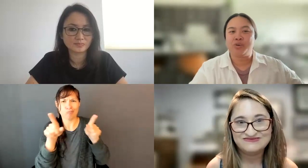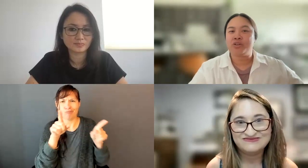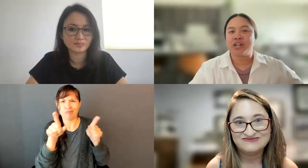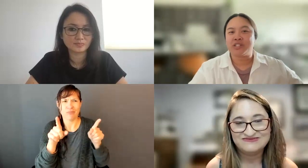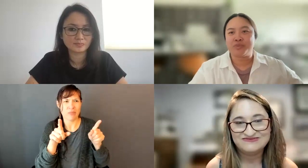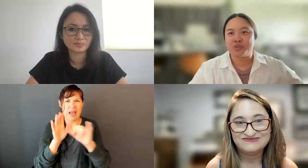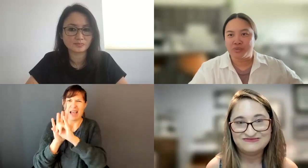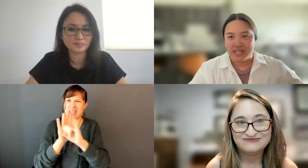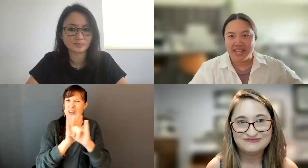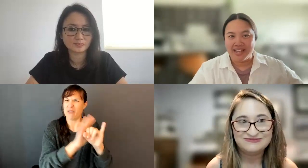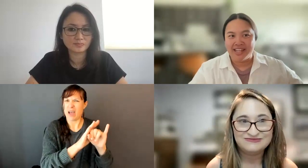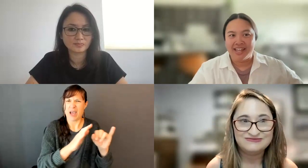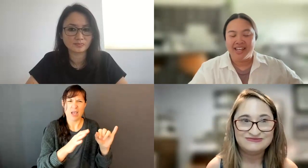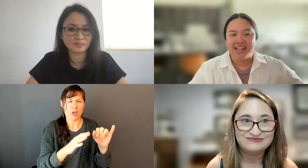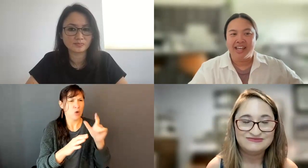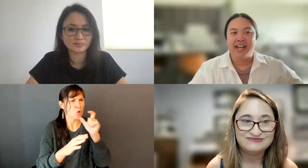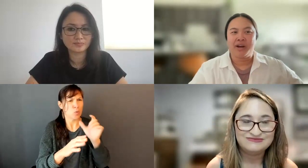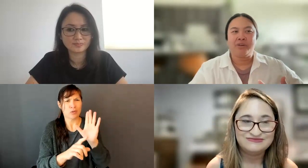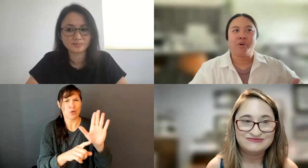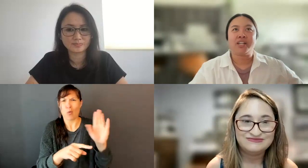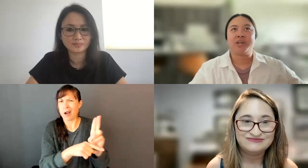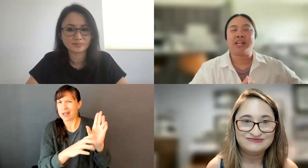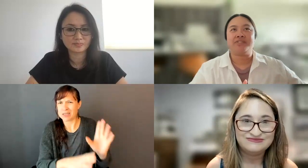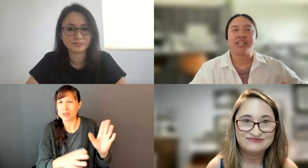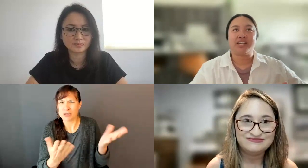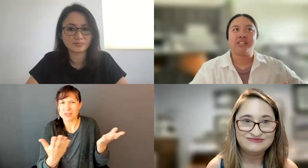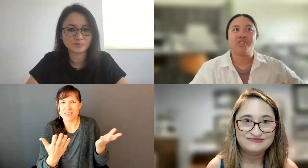who your customers would be and what you kind of did